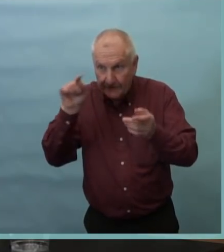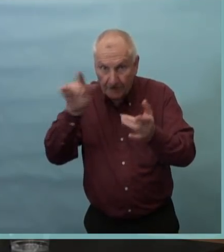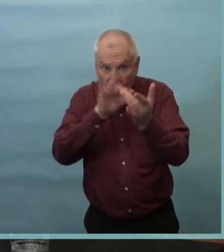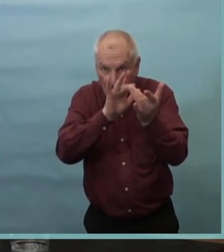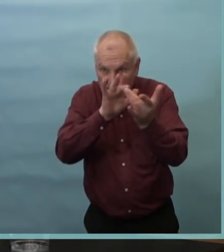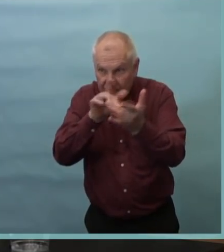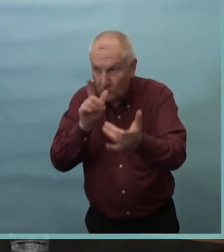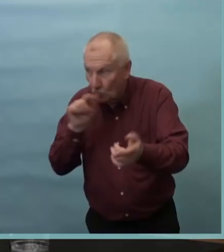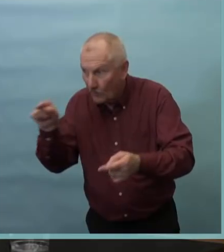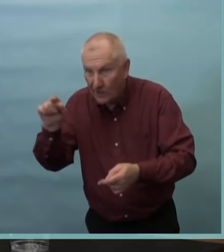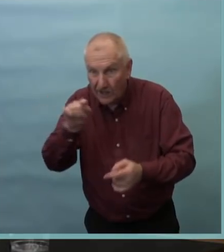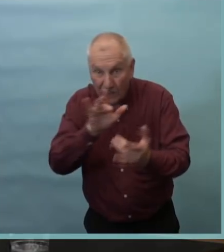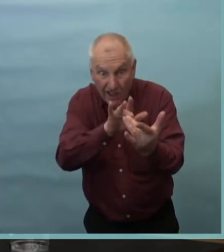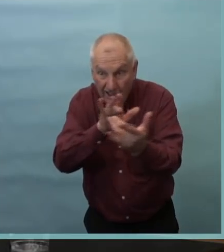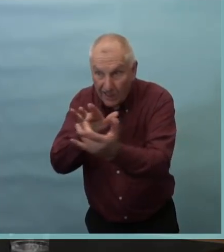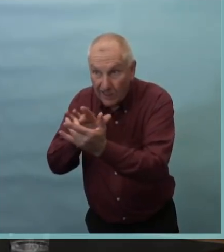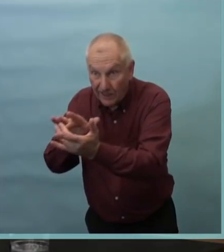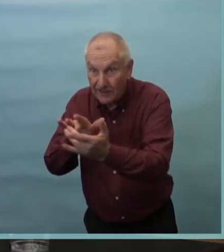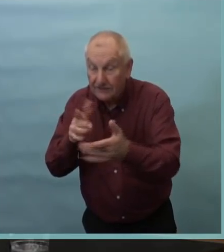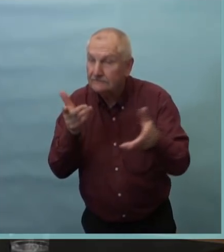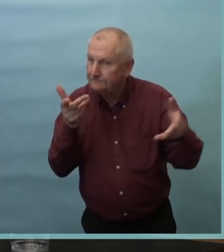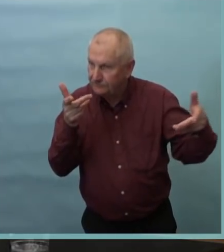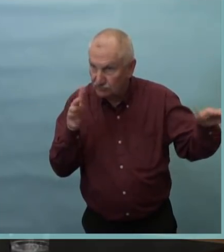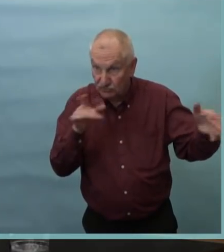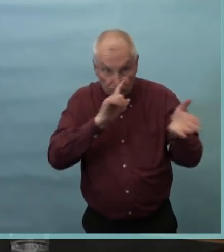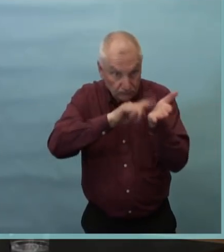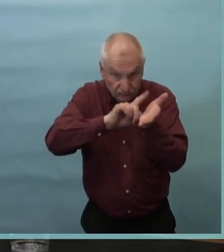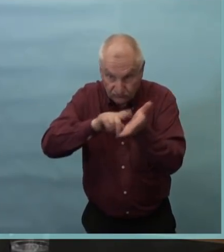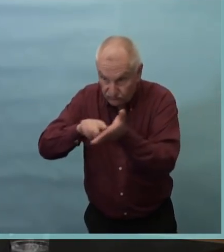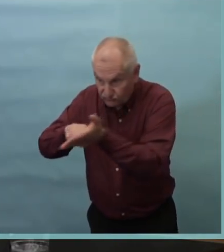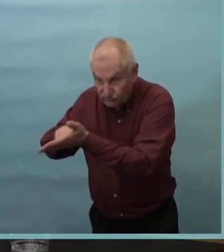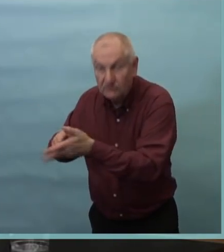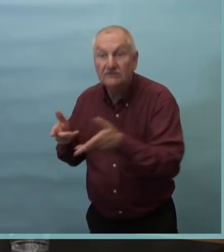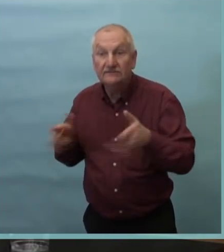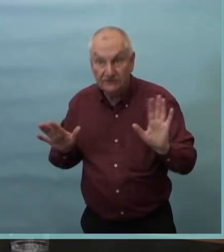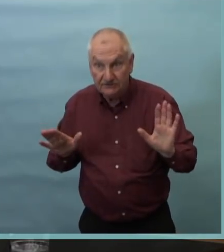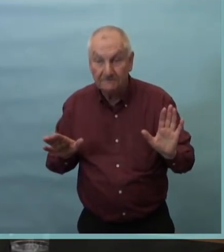question to me on where it was acquired and and I don't think we we can confirm